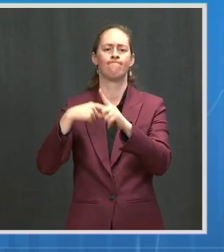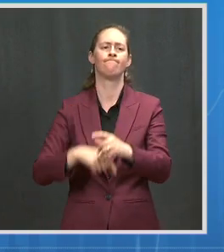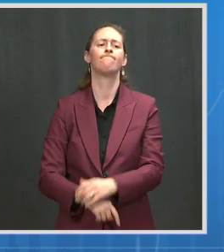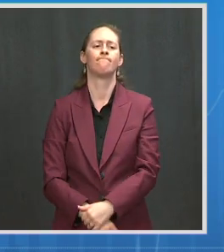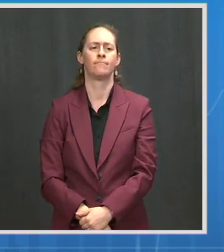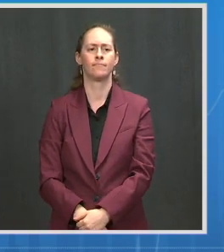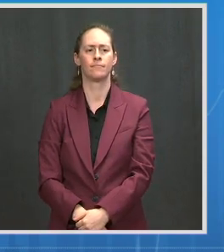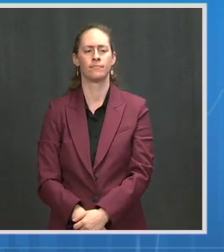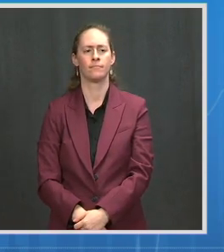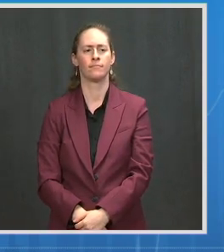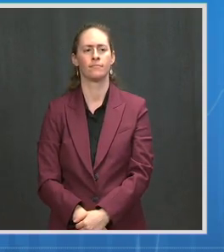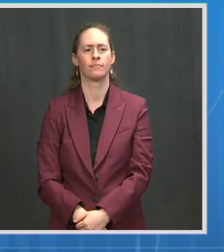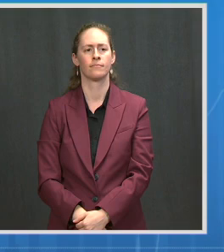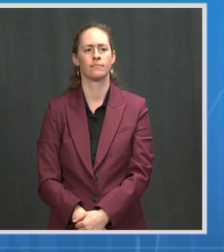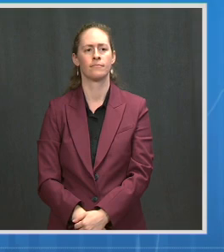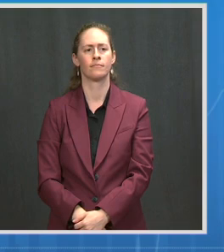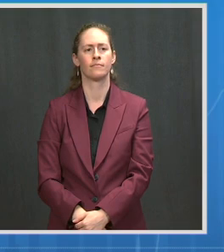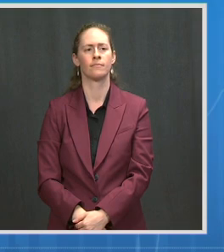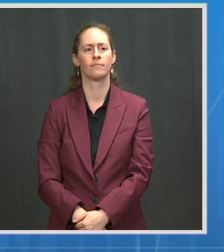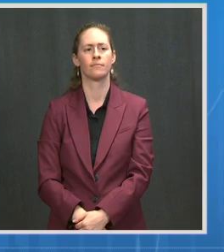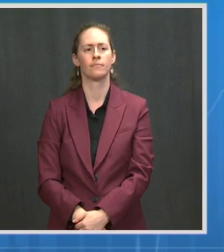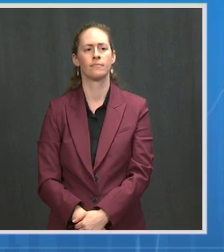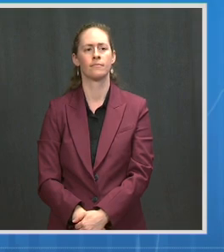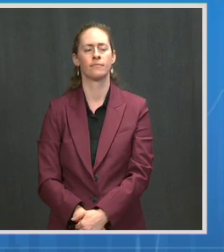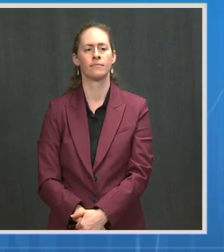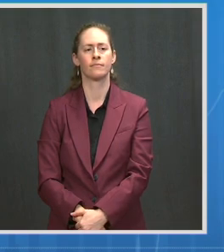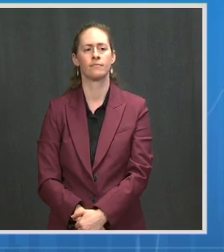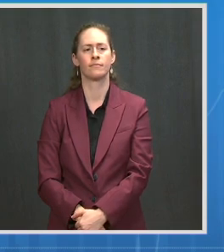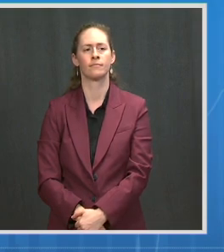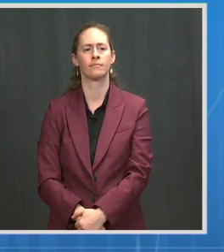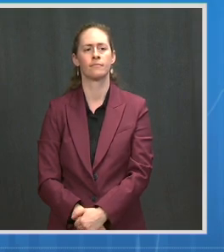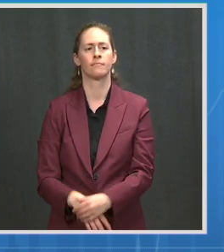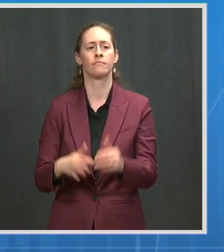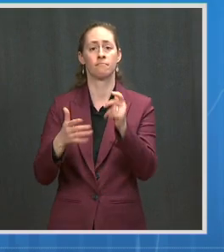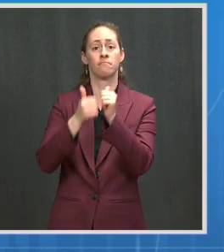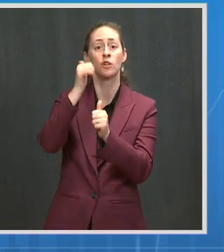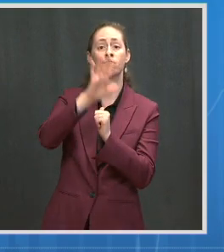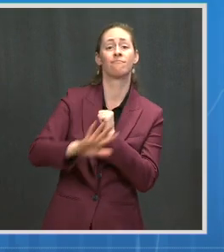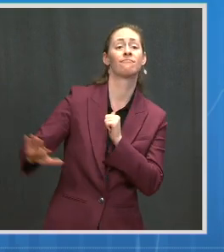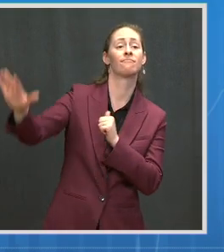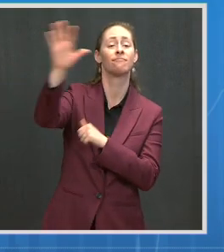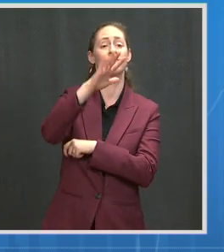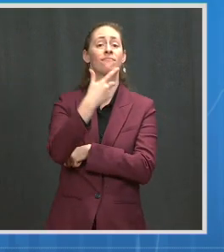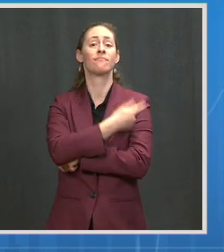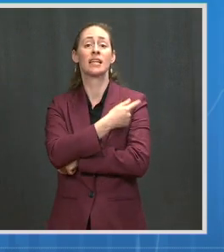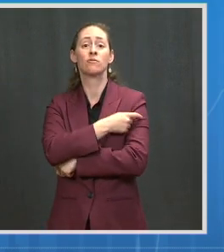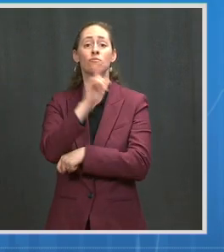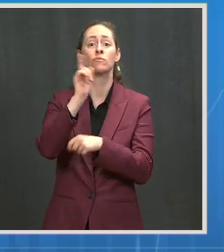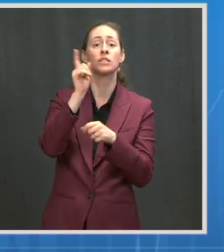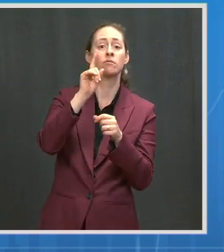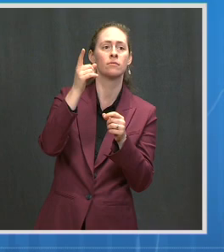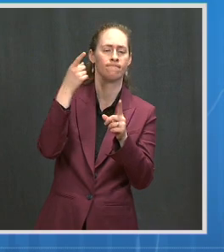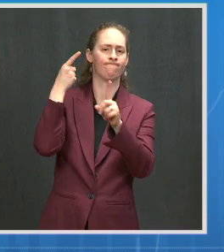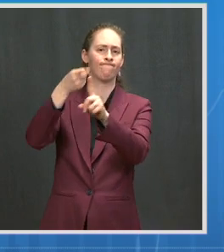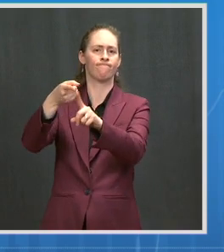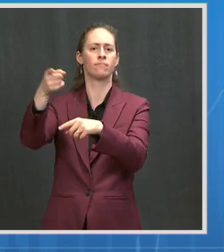in some of our most underserved communities approximately 60 percent of shots have been administered to people of color.